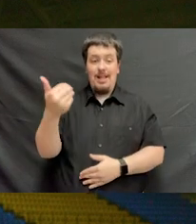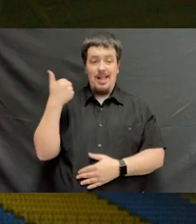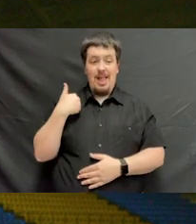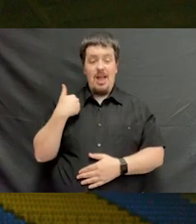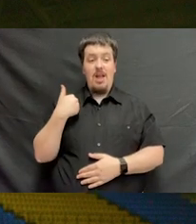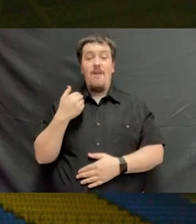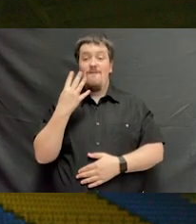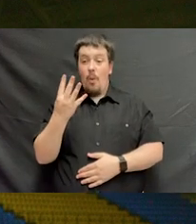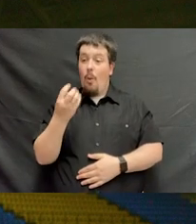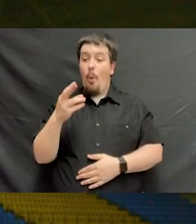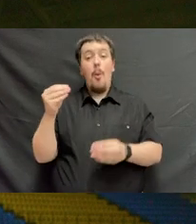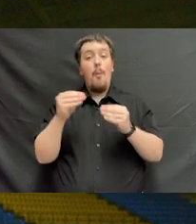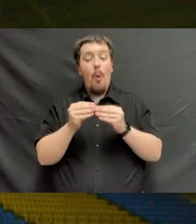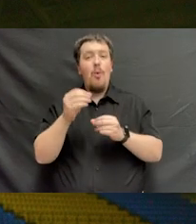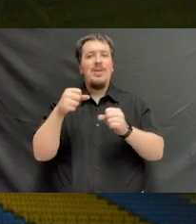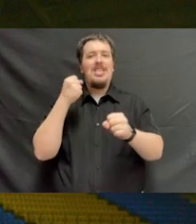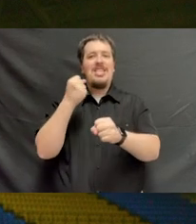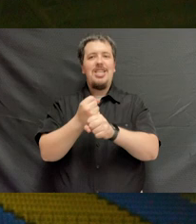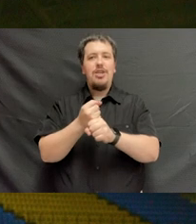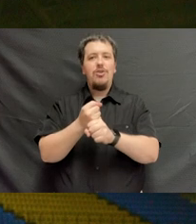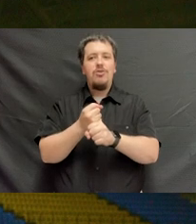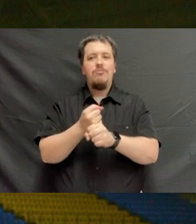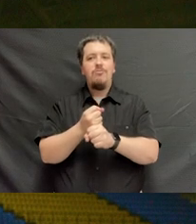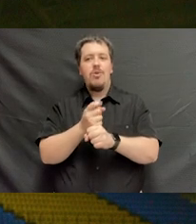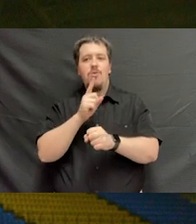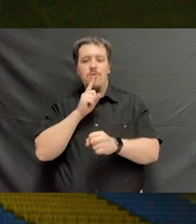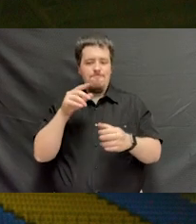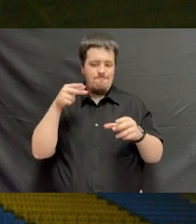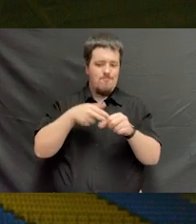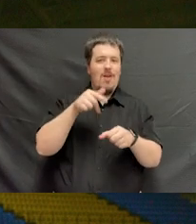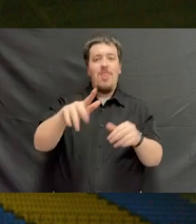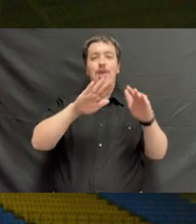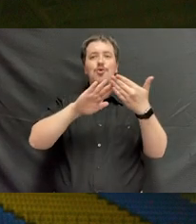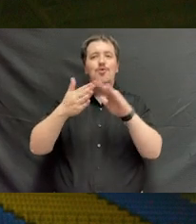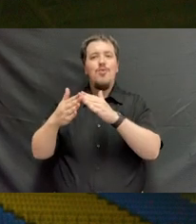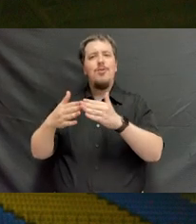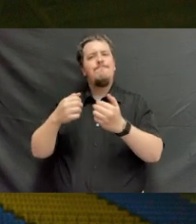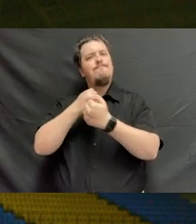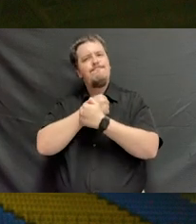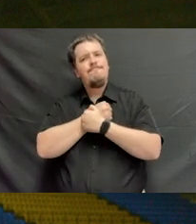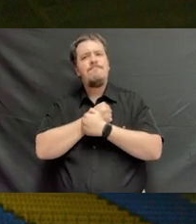or for some of you, a few more years as part of the distinctive community that embraces the tripartite mission